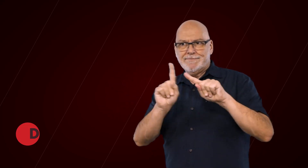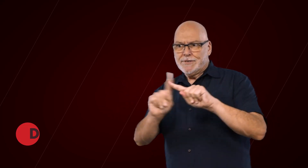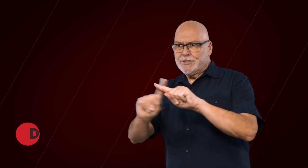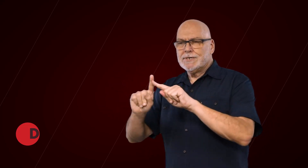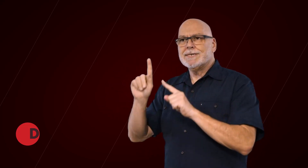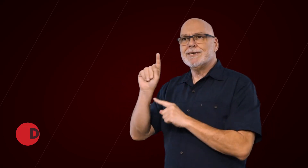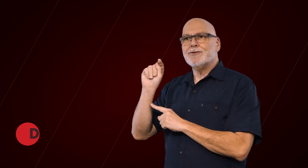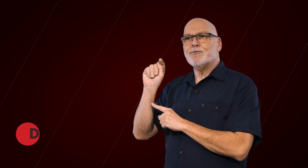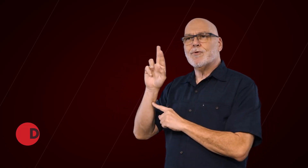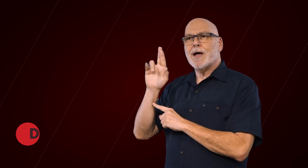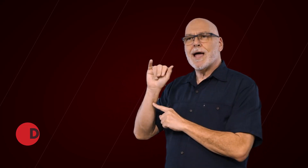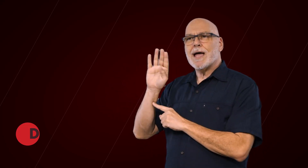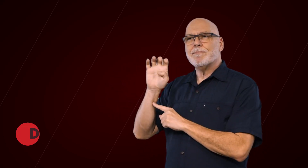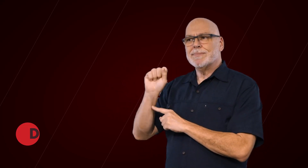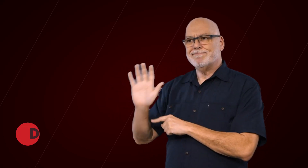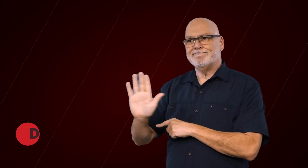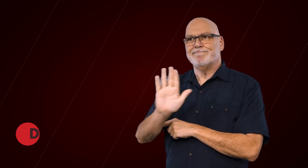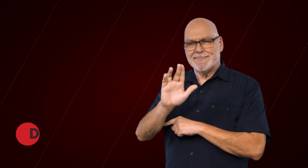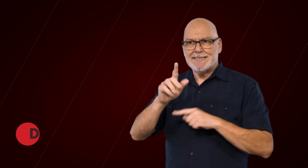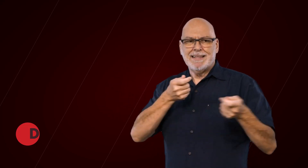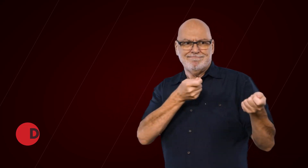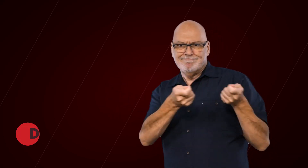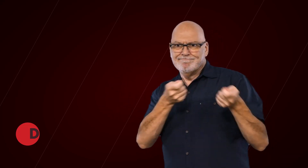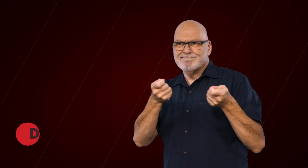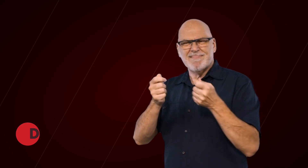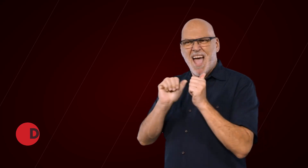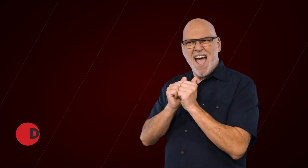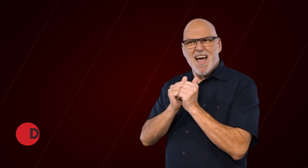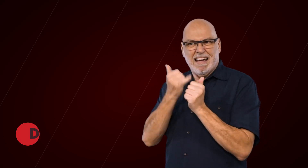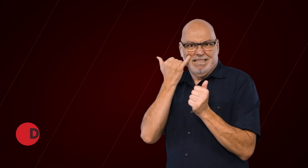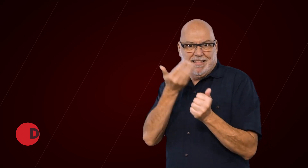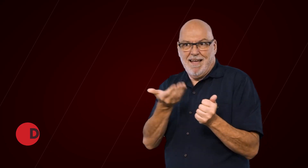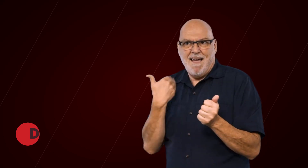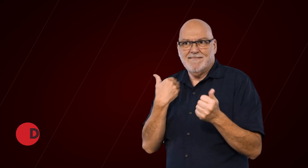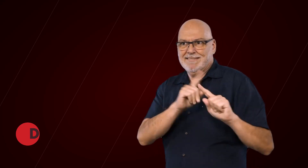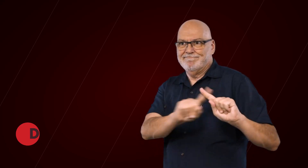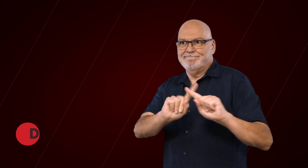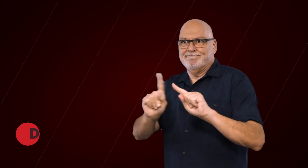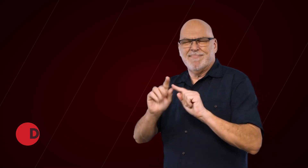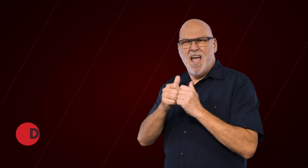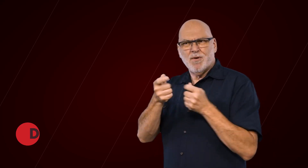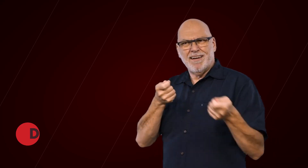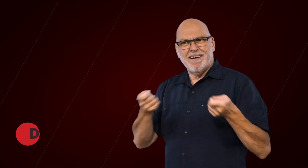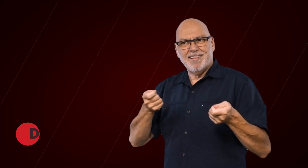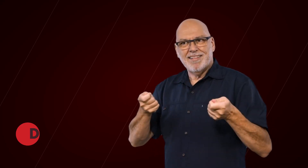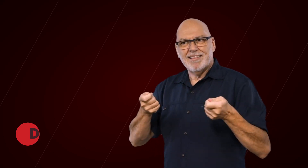any differences between tribes, if any?